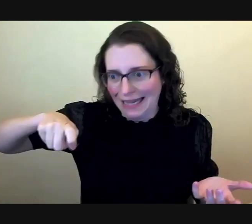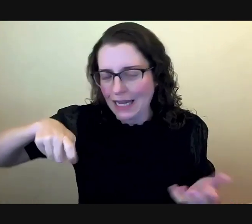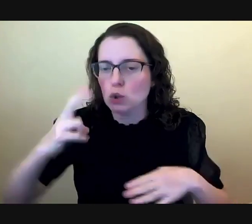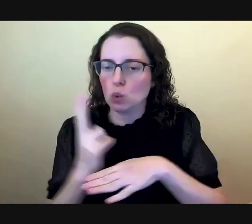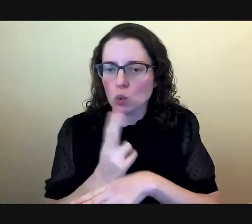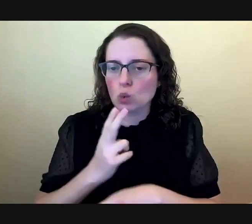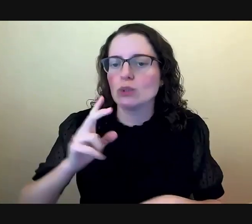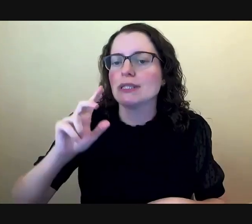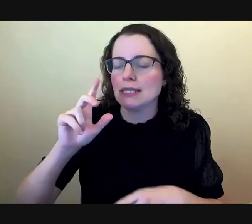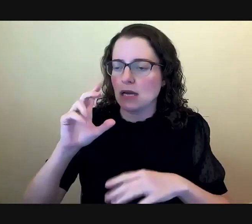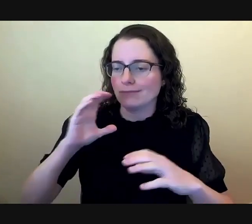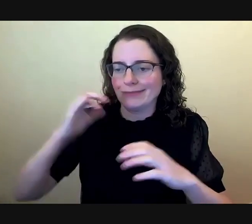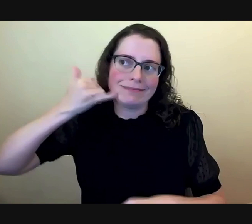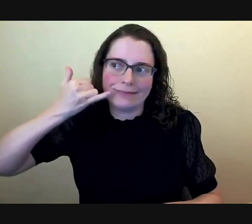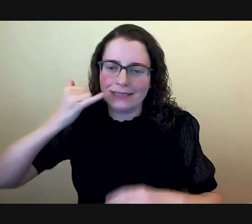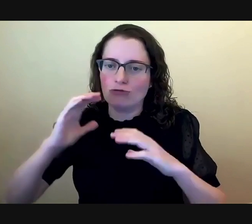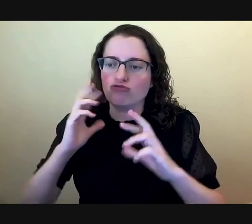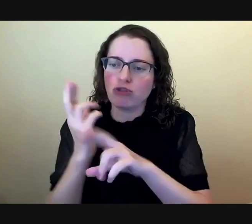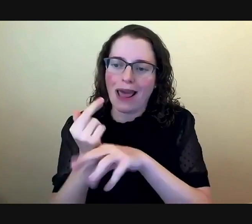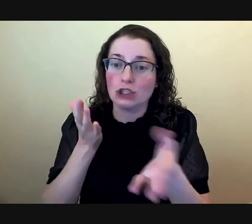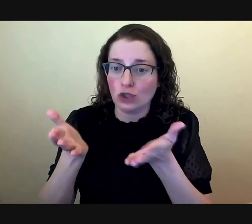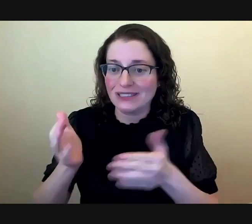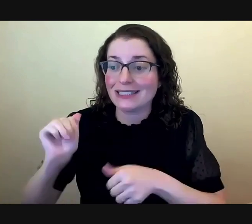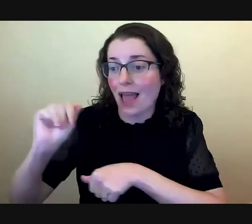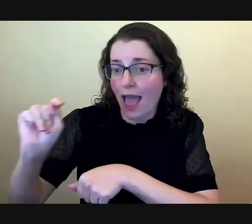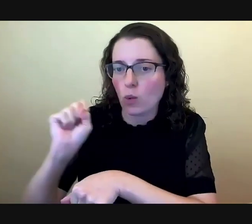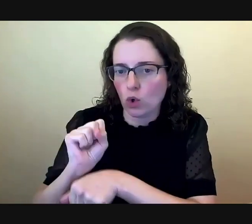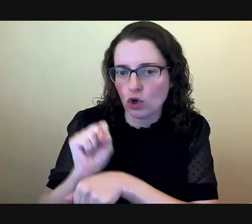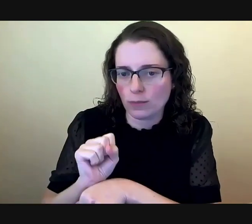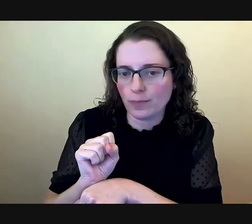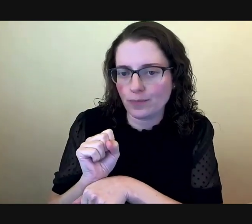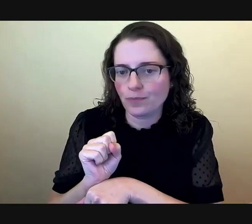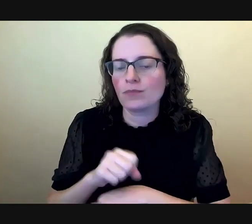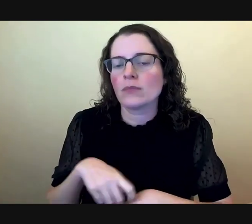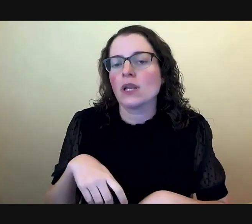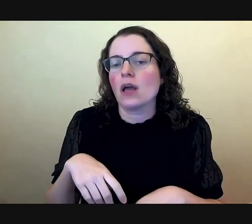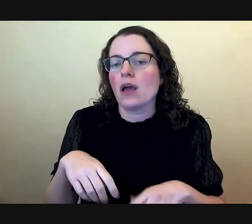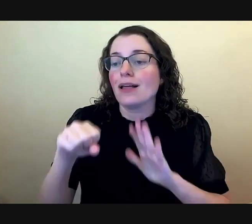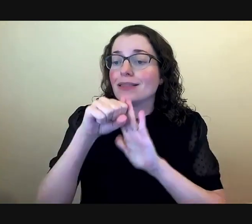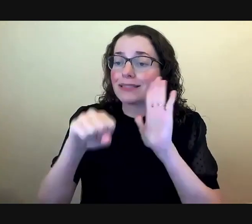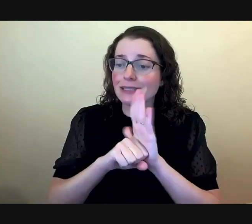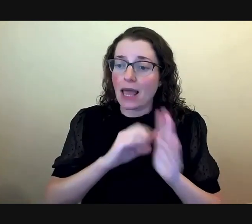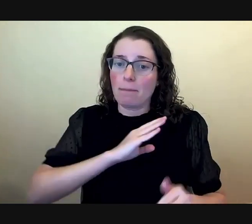who wanted-- well, needed to use relay services at work to make phone calls.